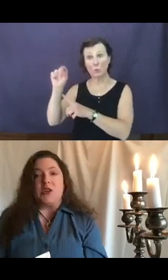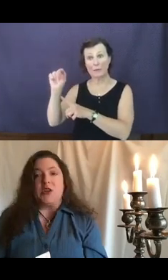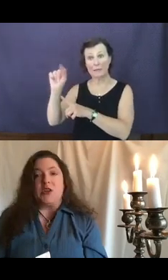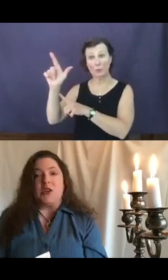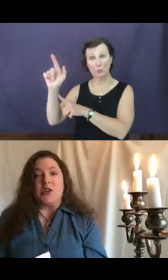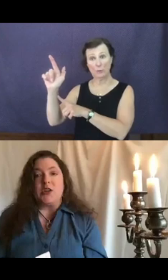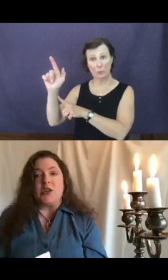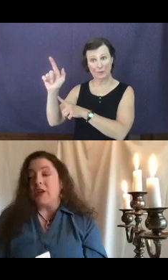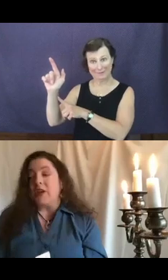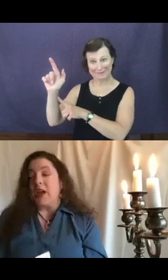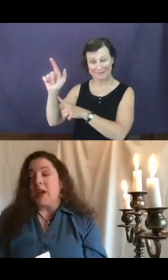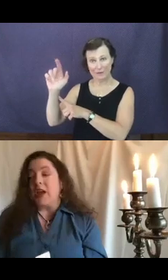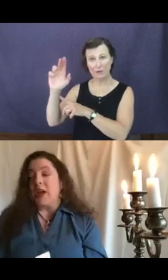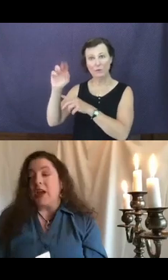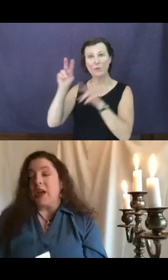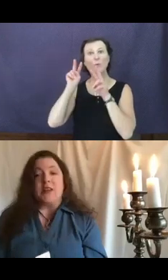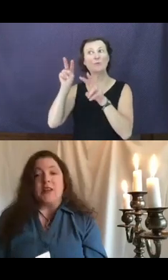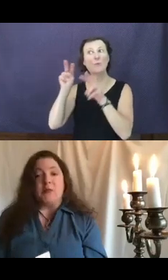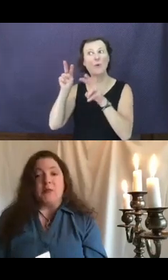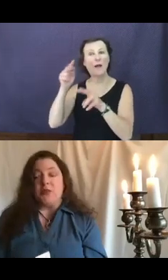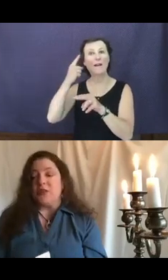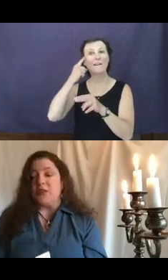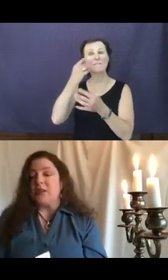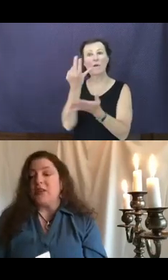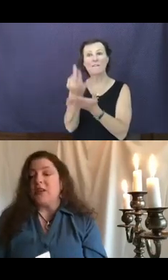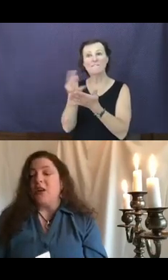So be on the lookout for fundraising information